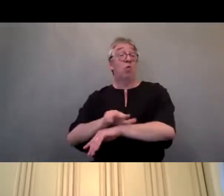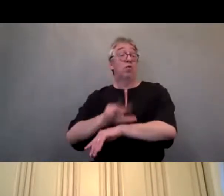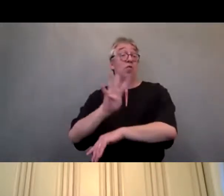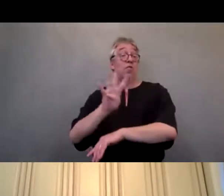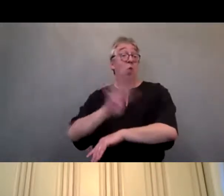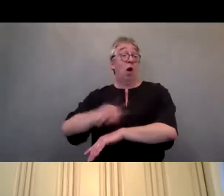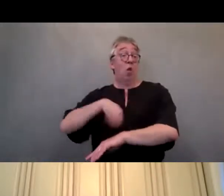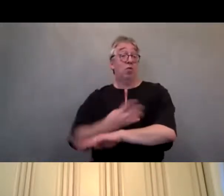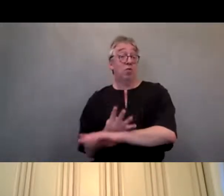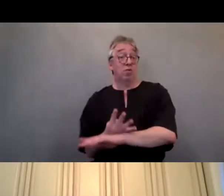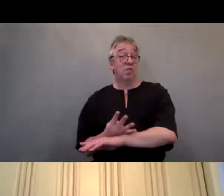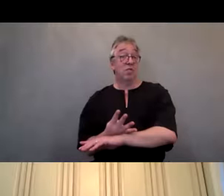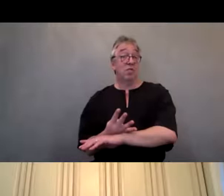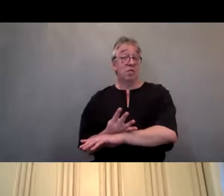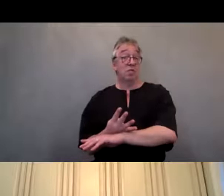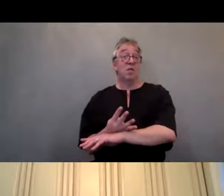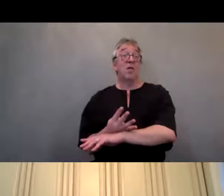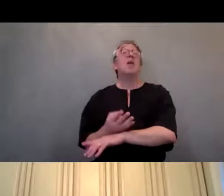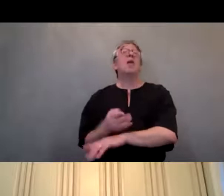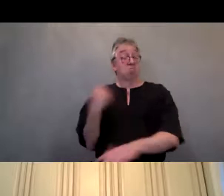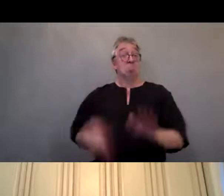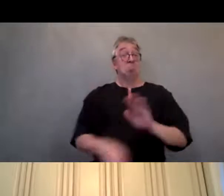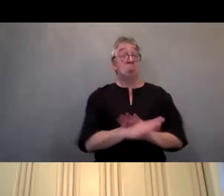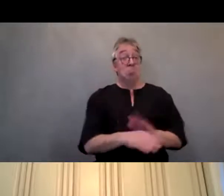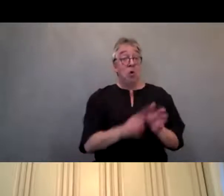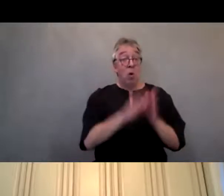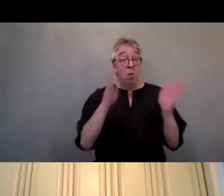room and then I was out. That is the typical procedure